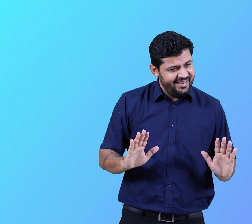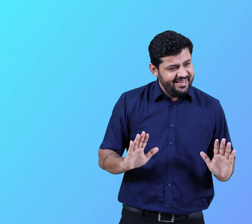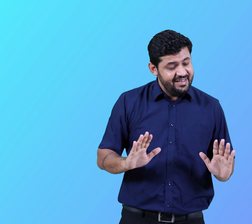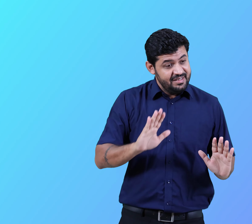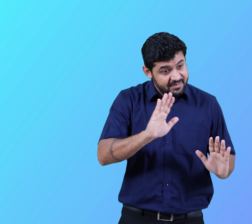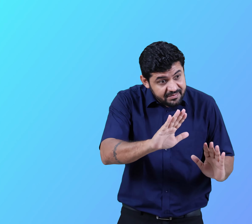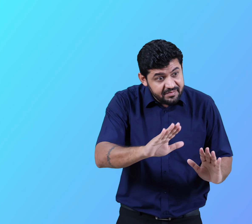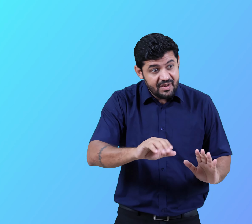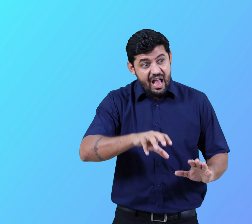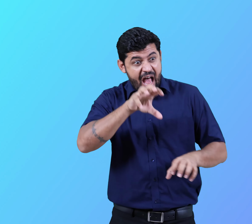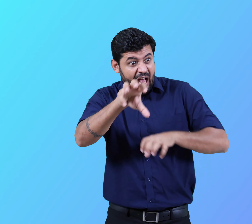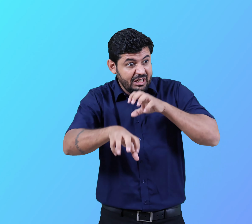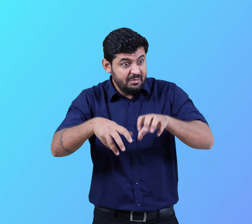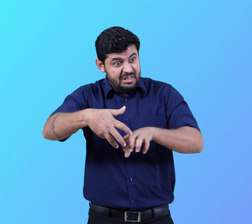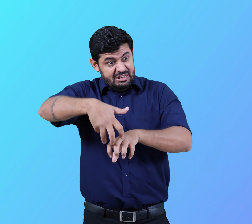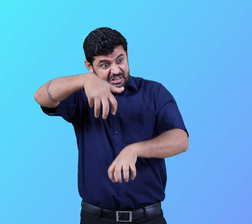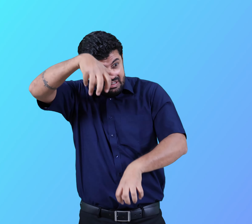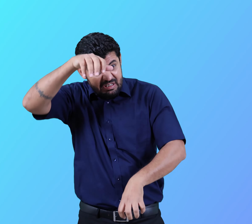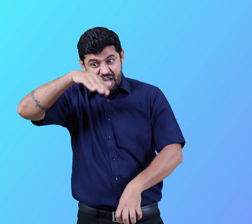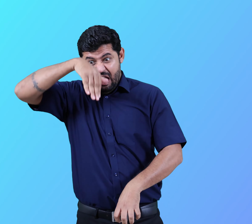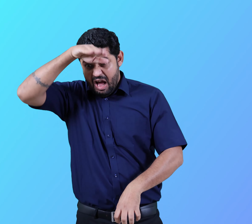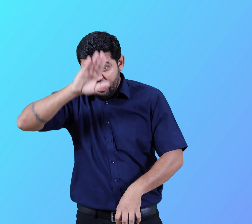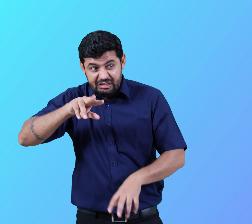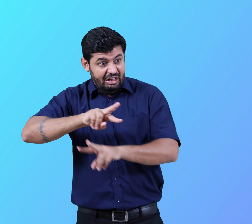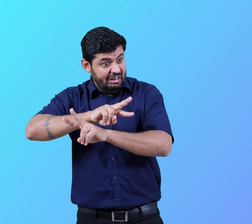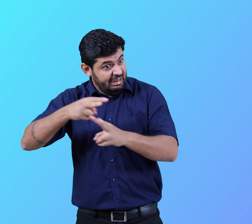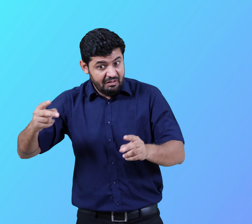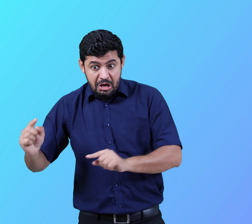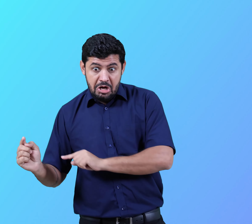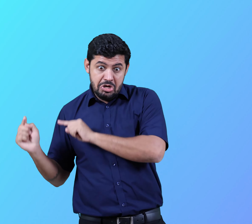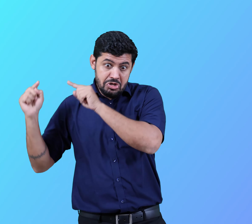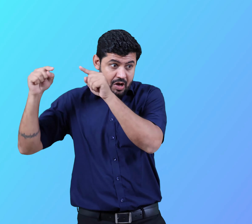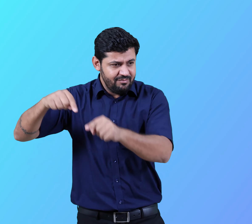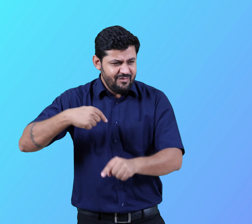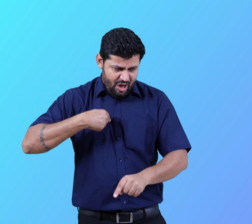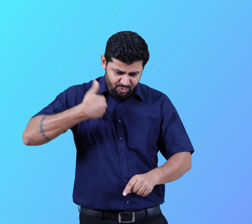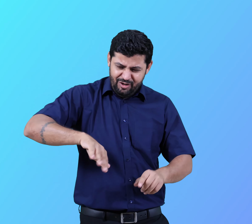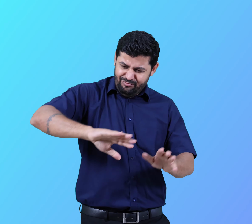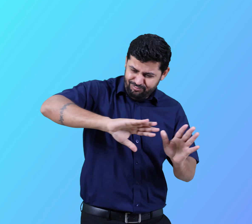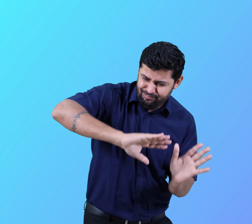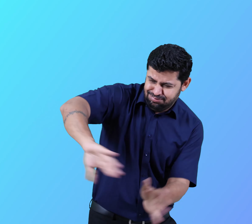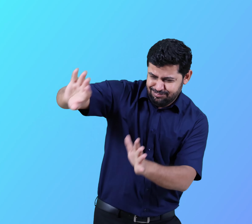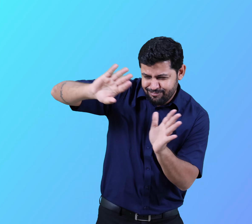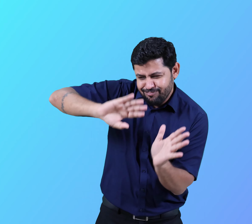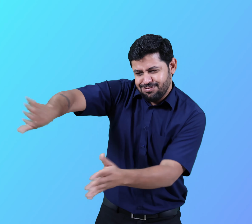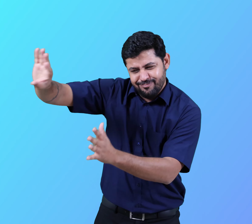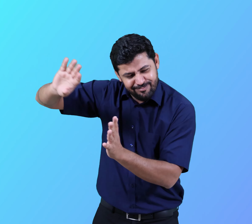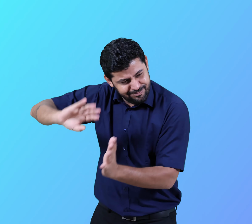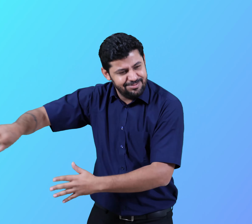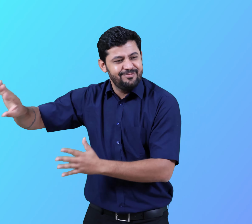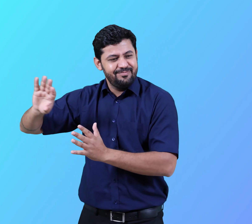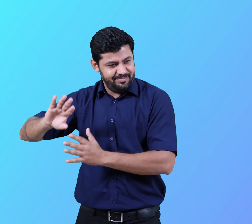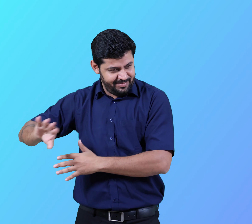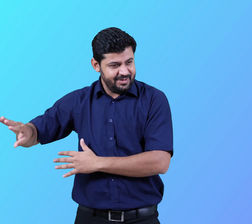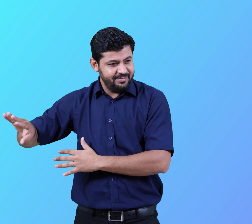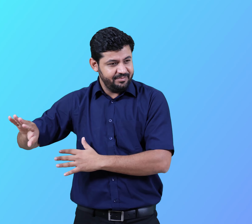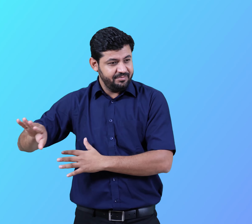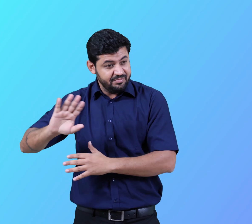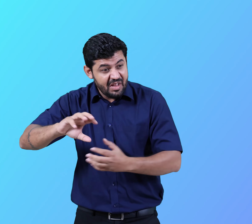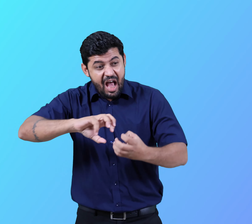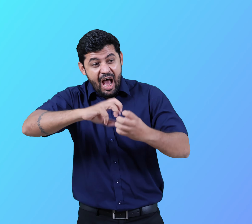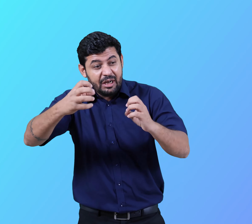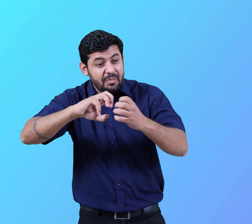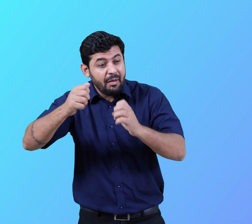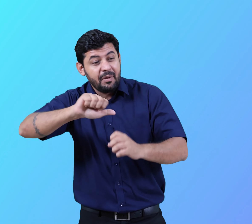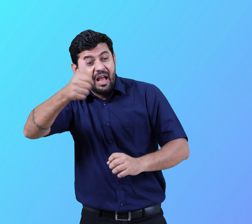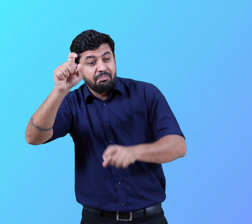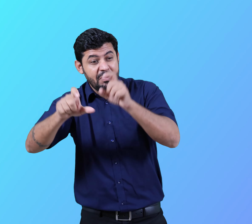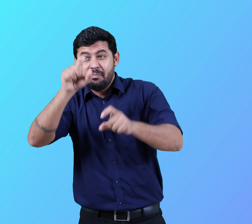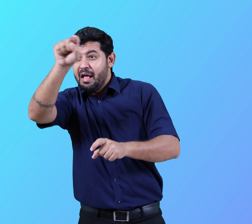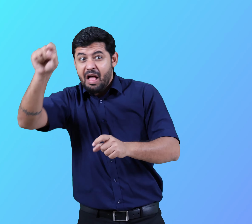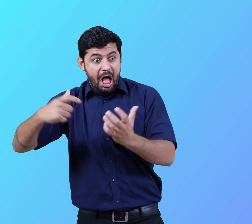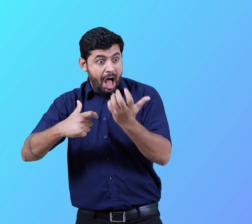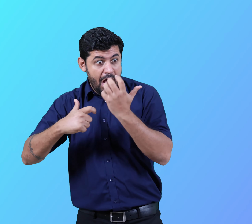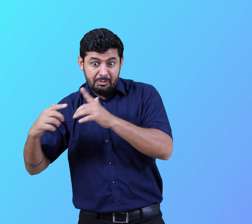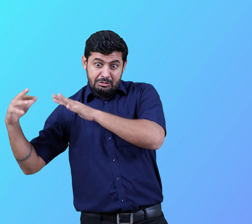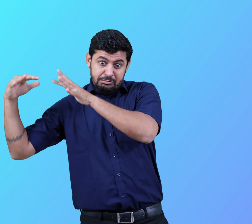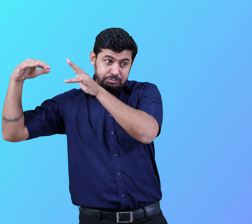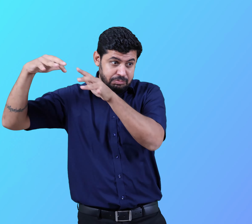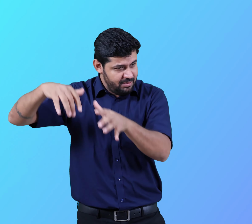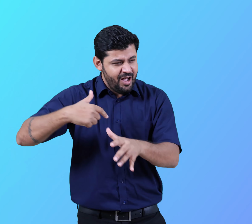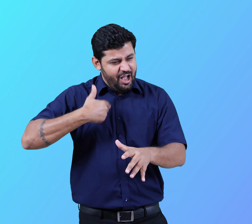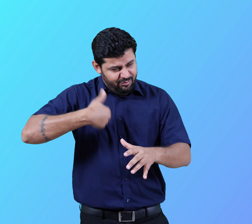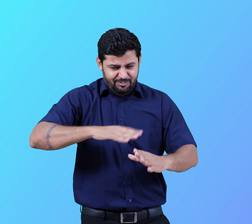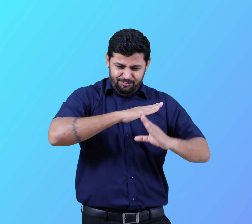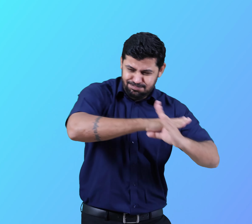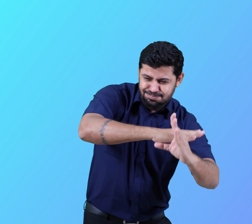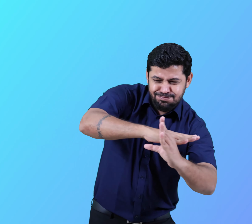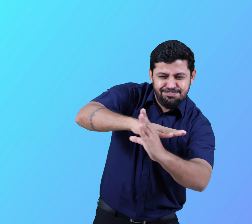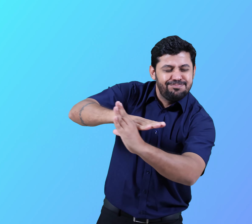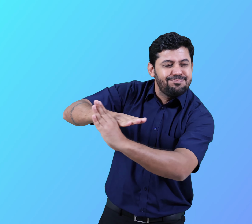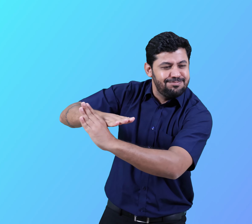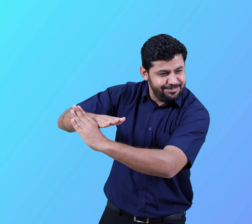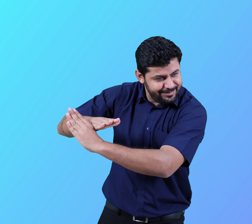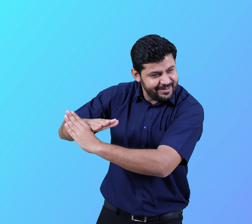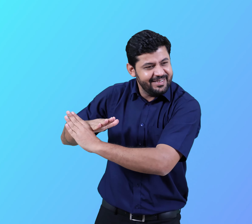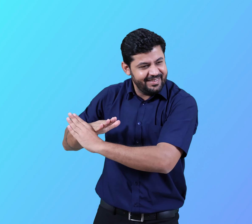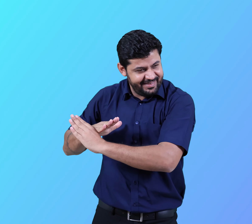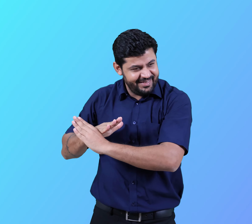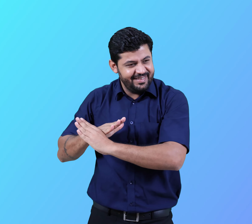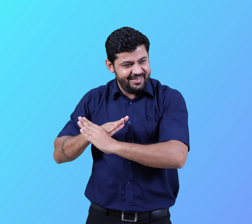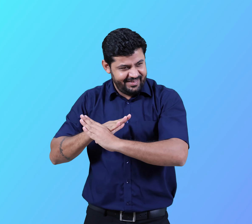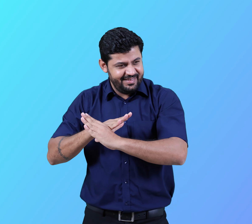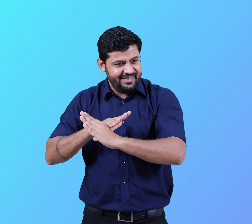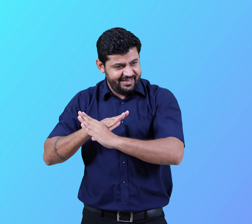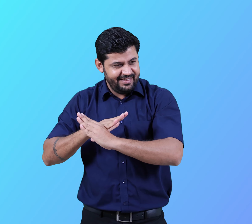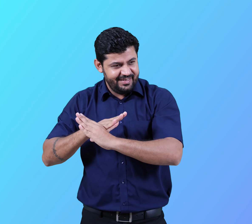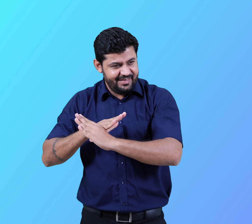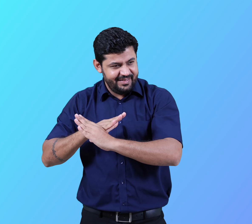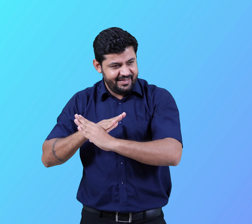No one will come to make you afraid. I will remove harmful animals from your country. And armies will not come through your country.